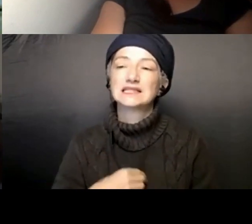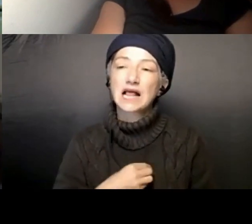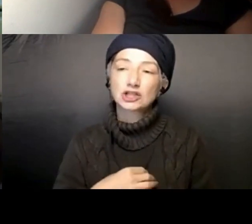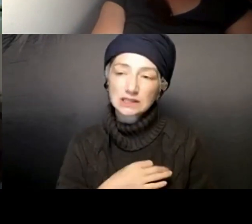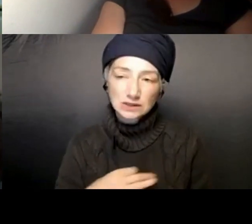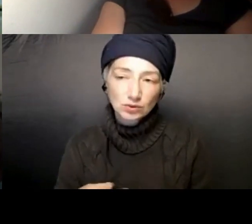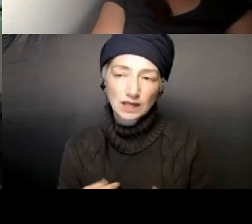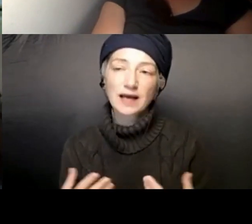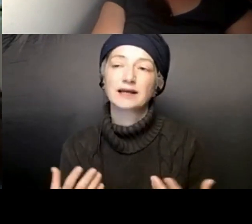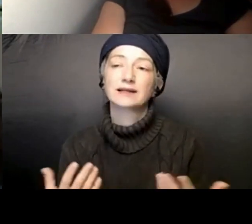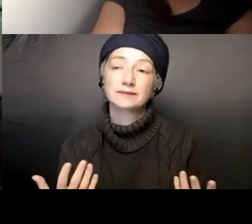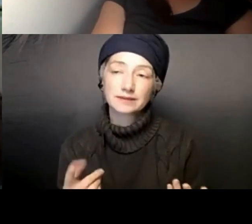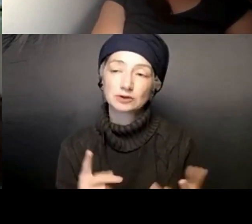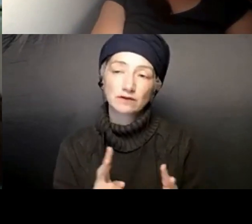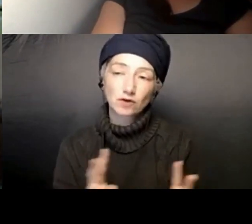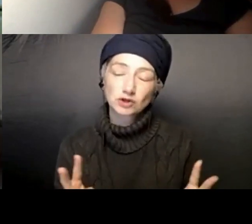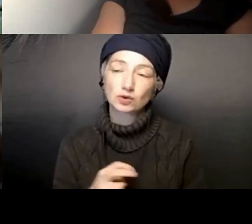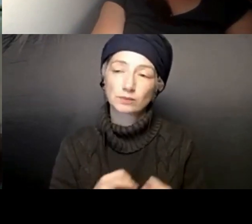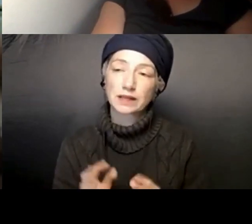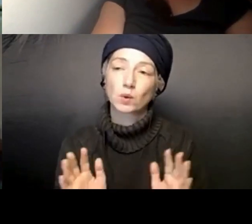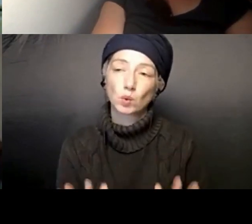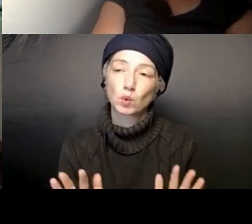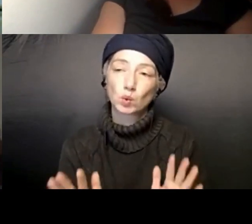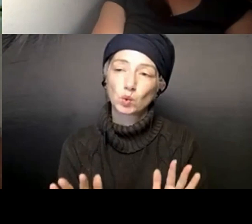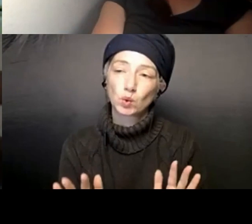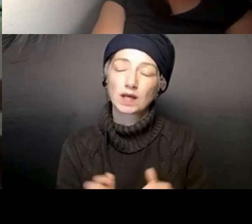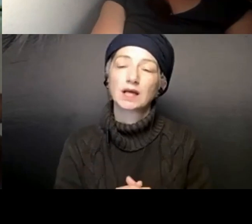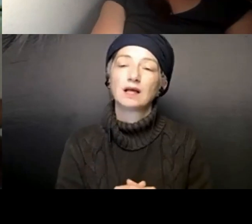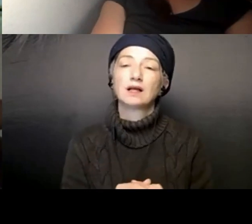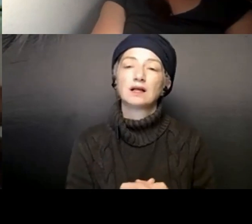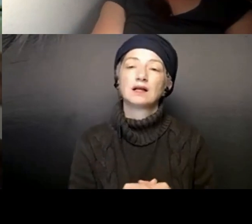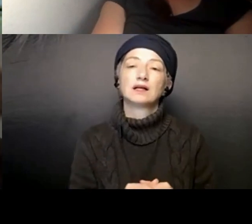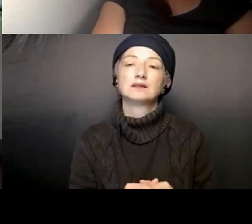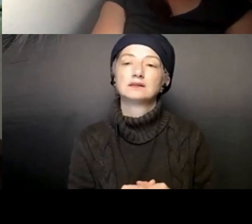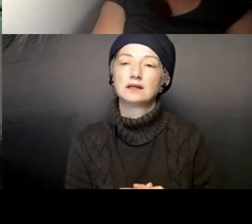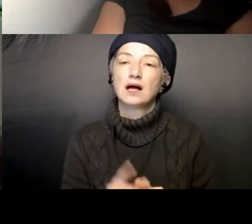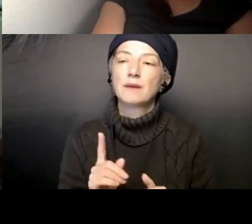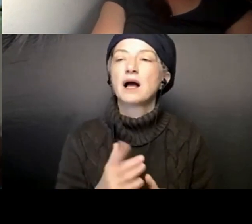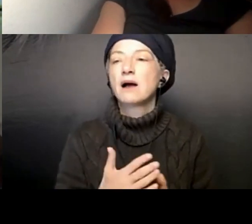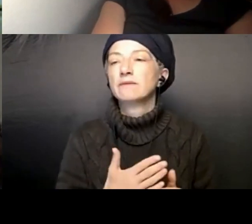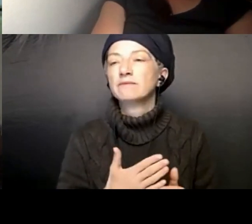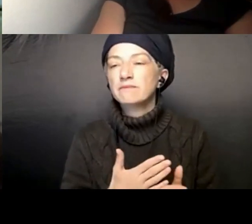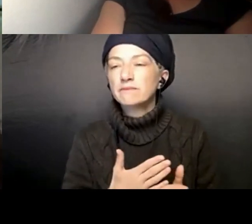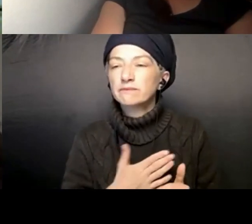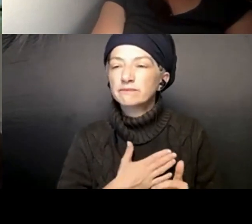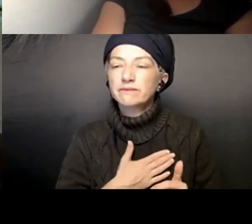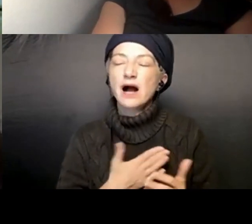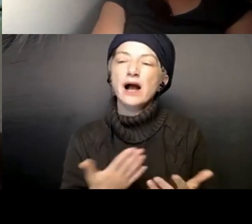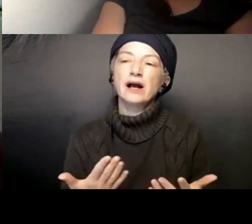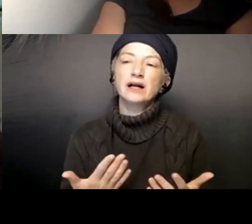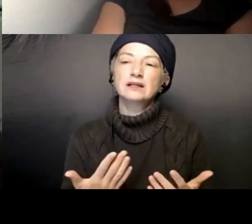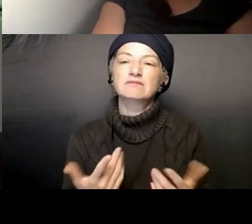But, yeah, that is basically my coping mechanism, seeing all these young crips come up